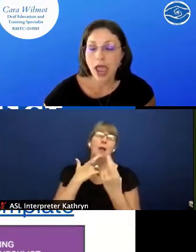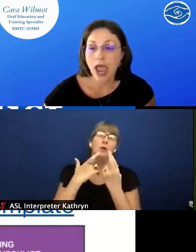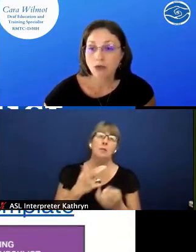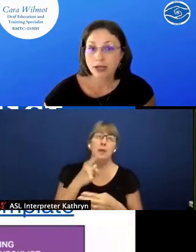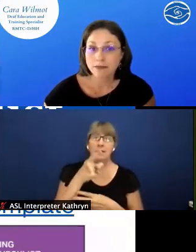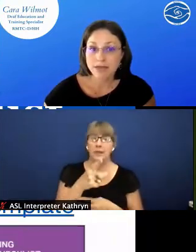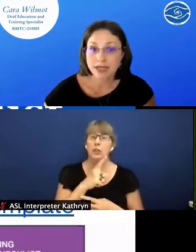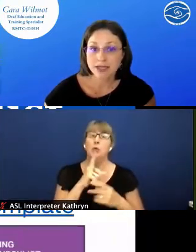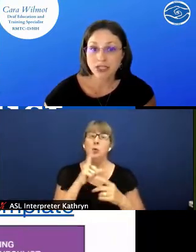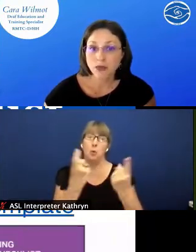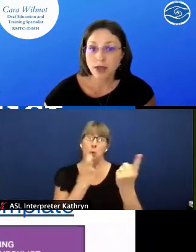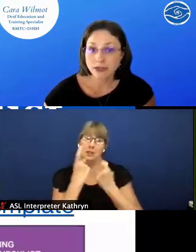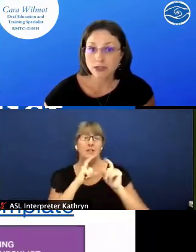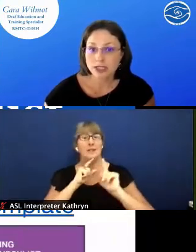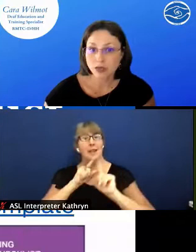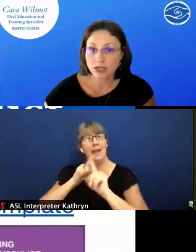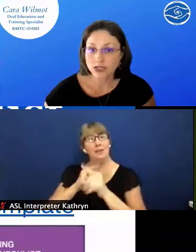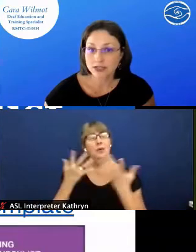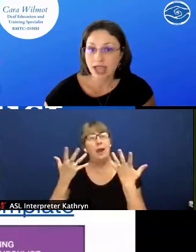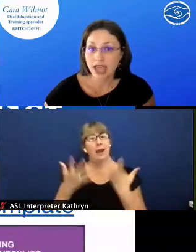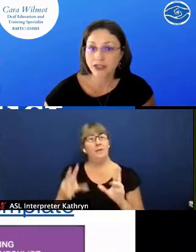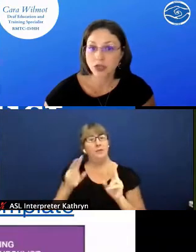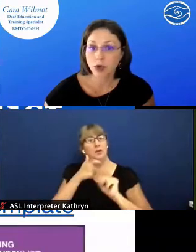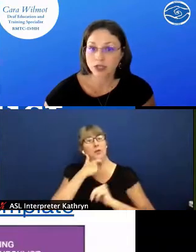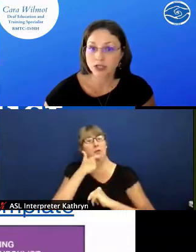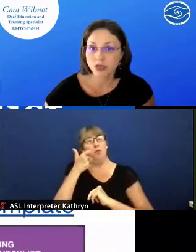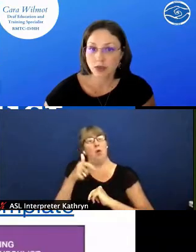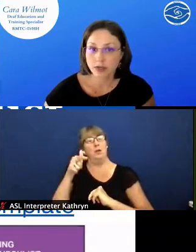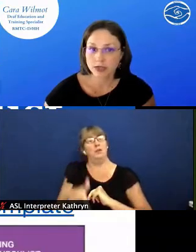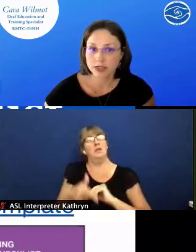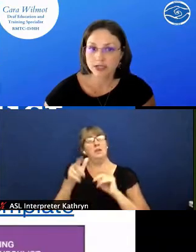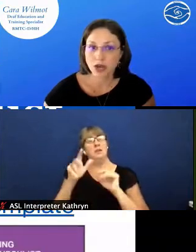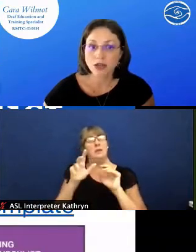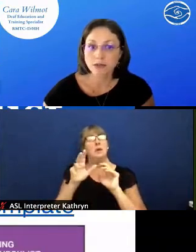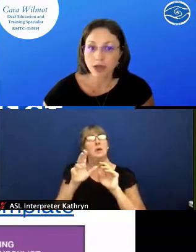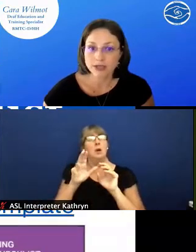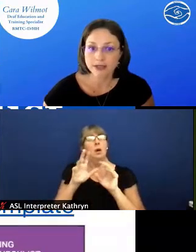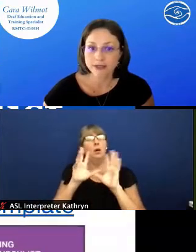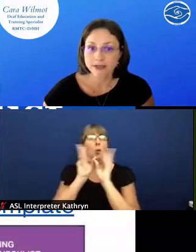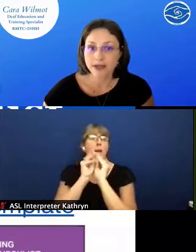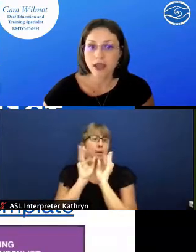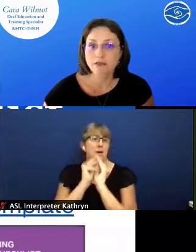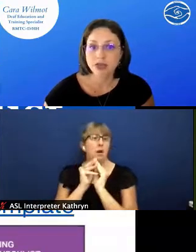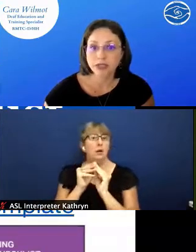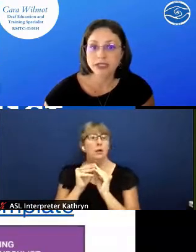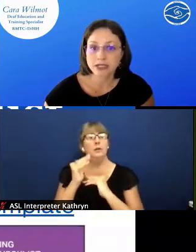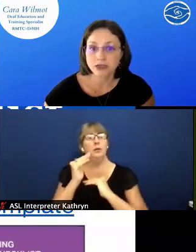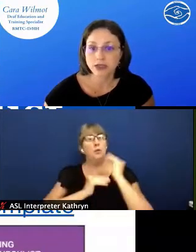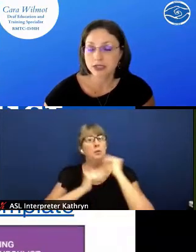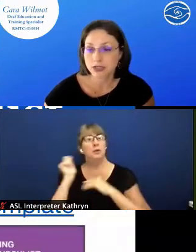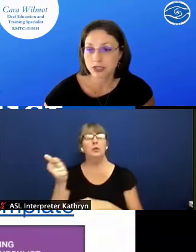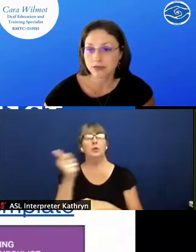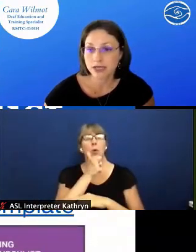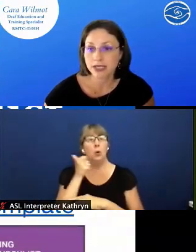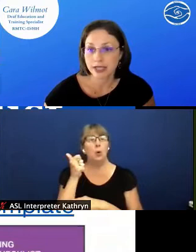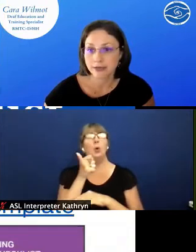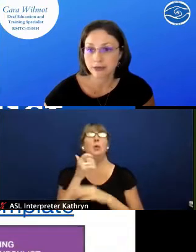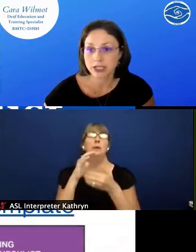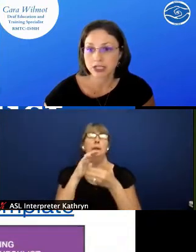I recommend that you answer these questions after you watch this webinar to start the process of building district leadership and collaboration